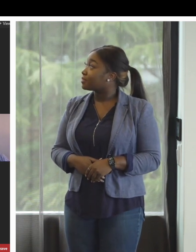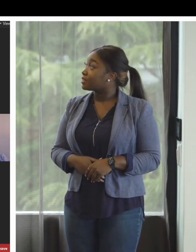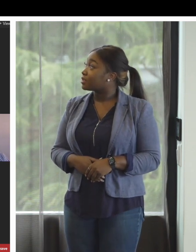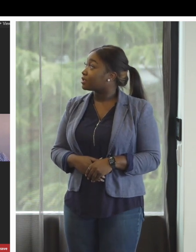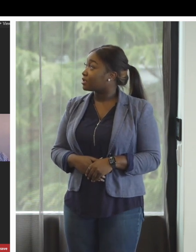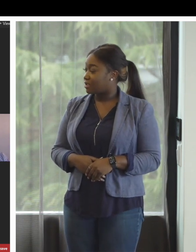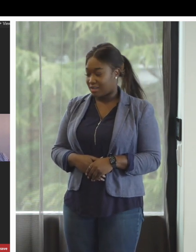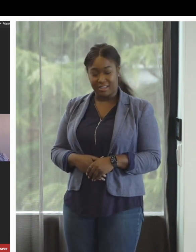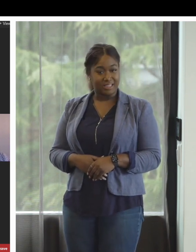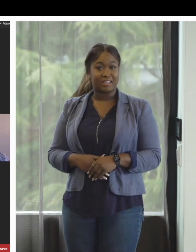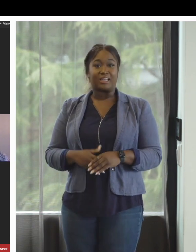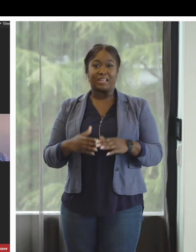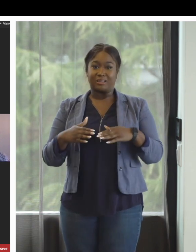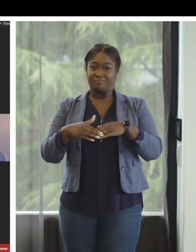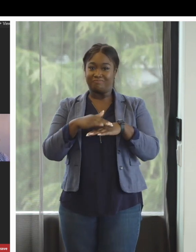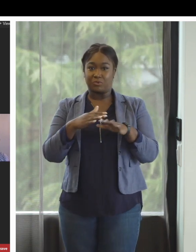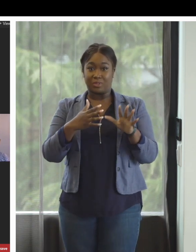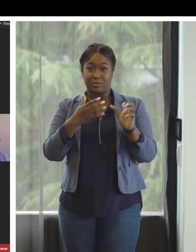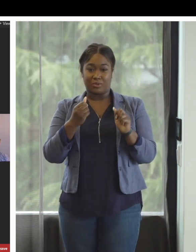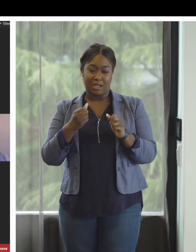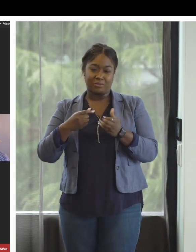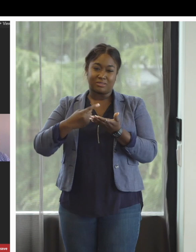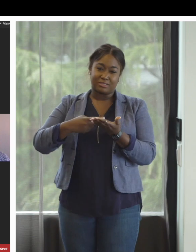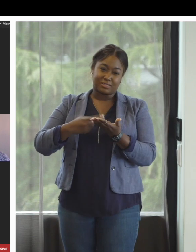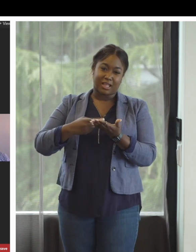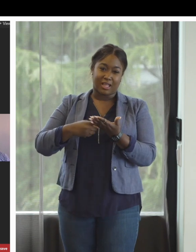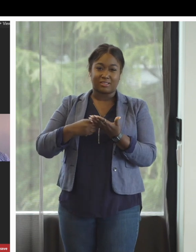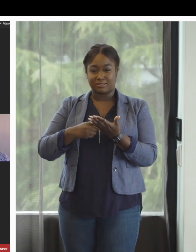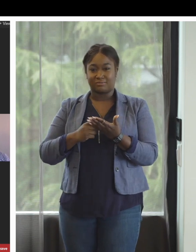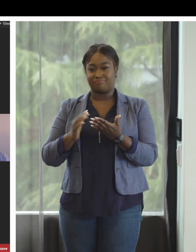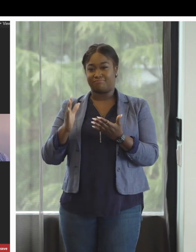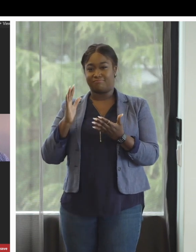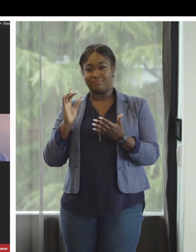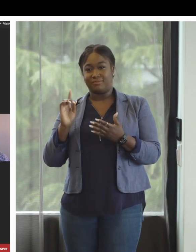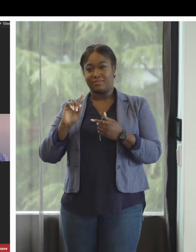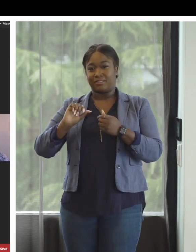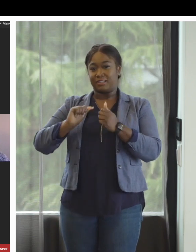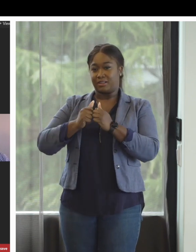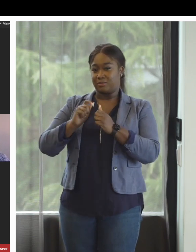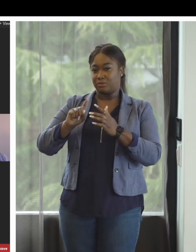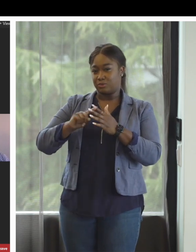want to touch on origins of the group. Summer 2020. The